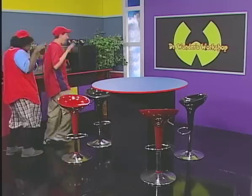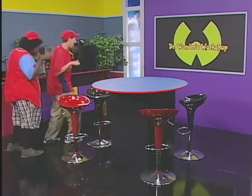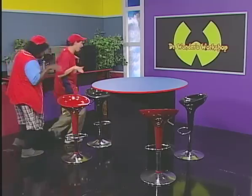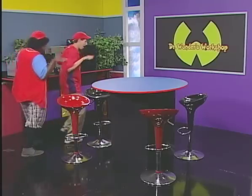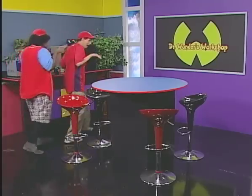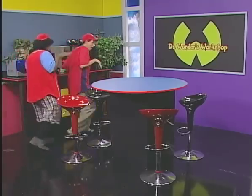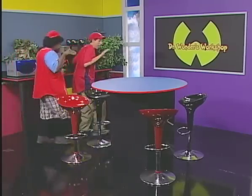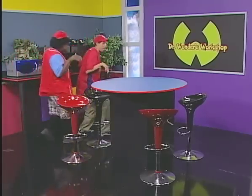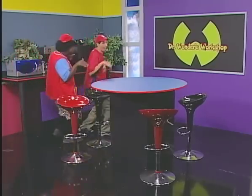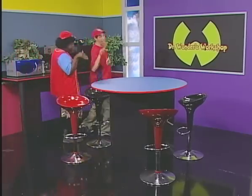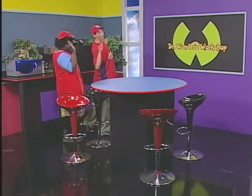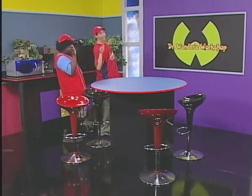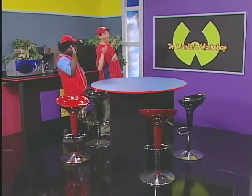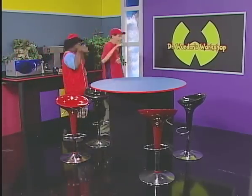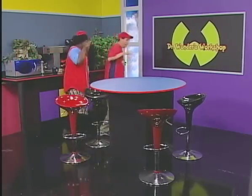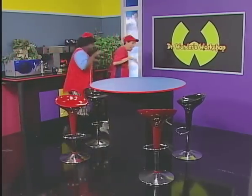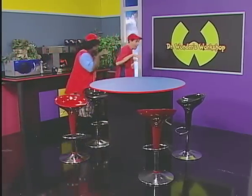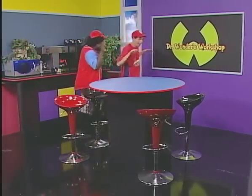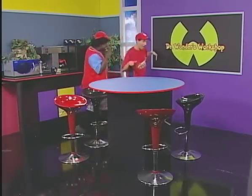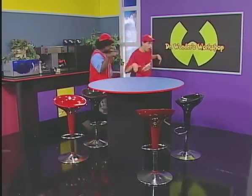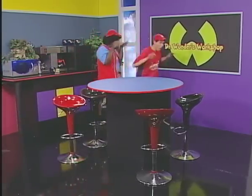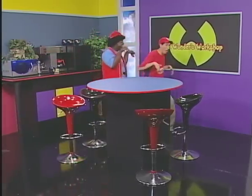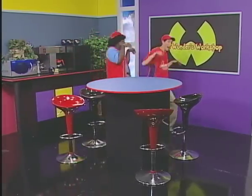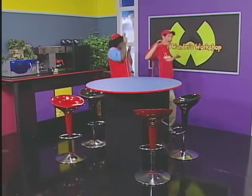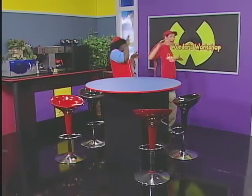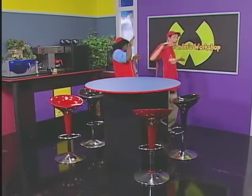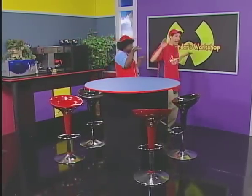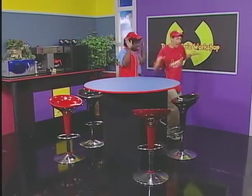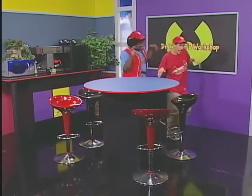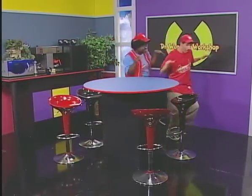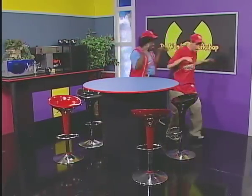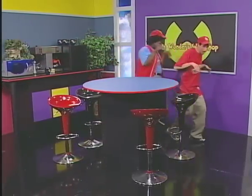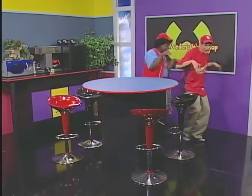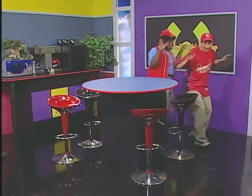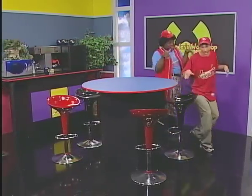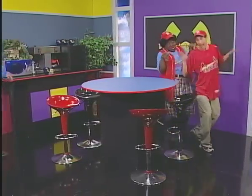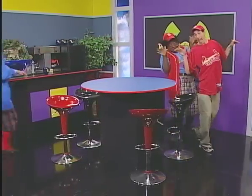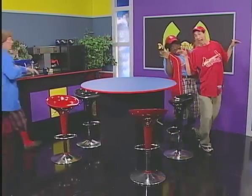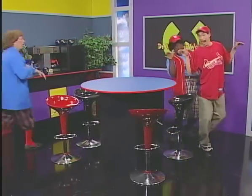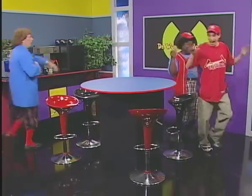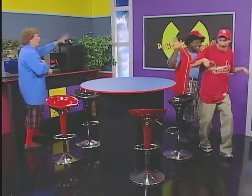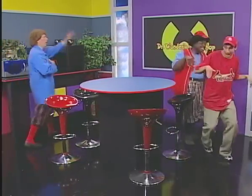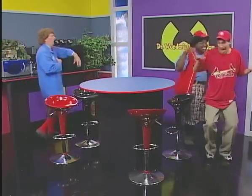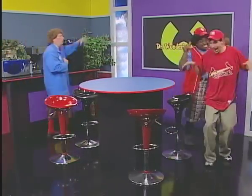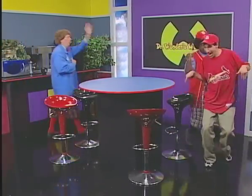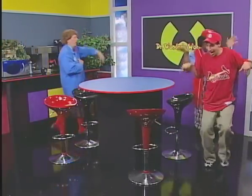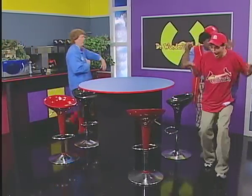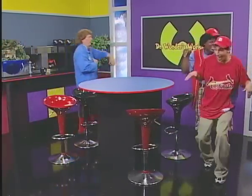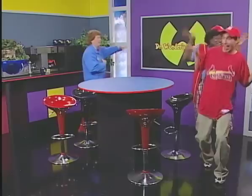GO CARDINALS GO! HEY! HEY.